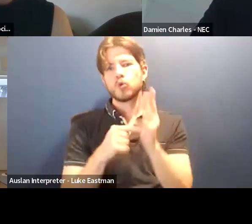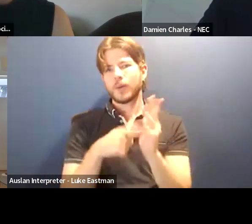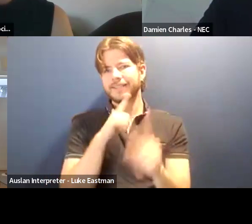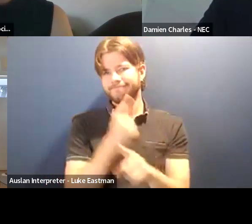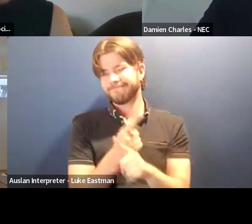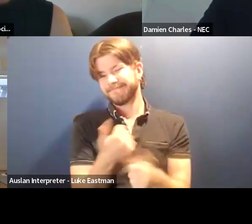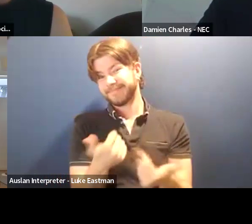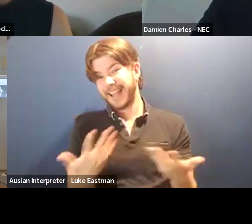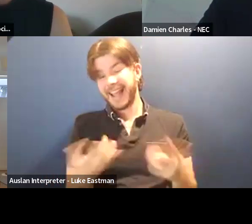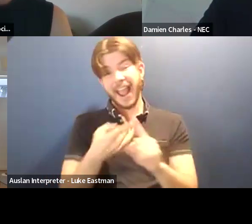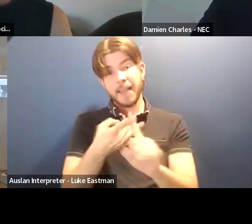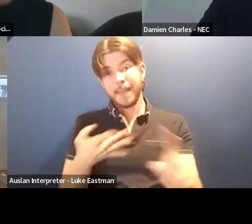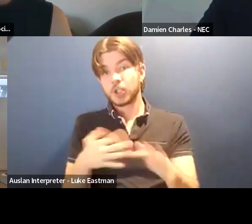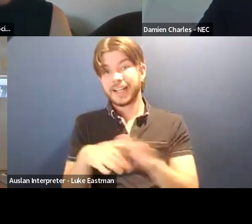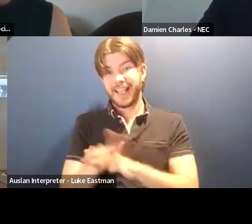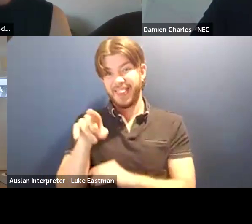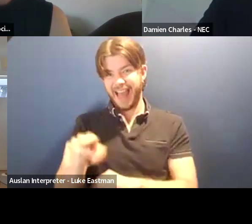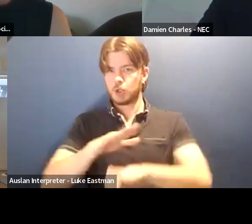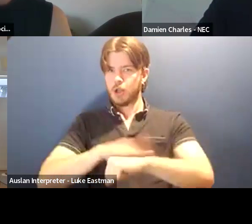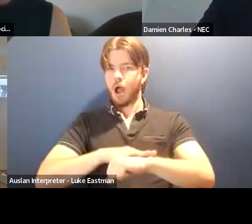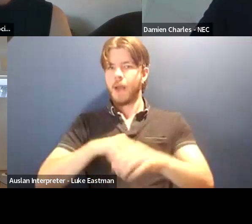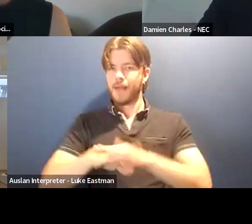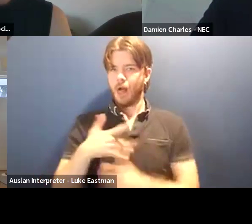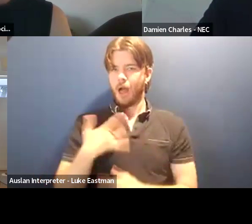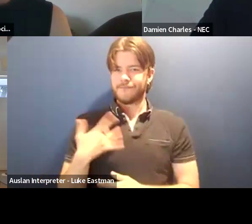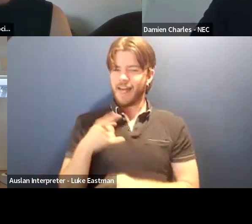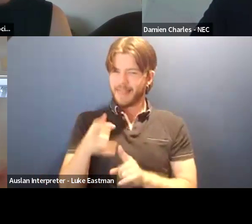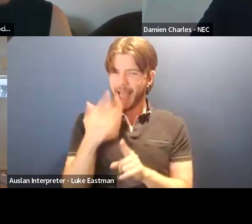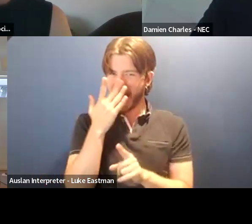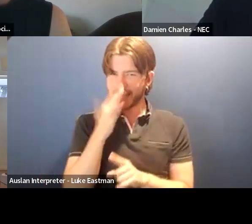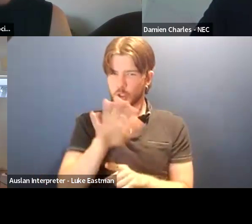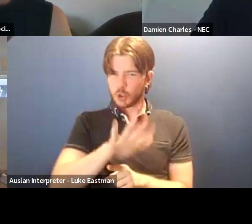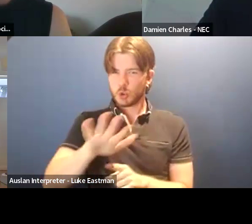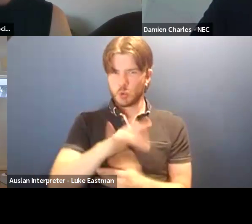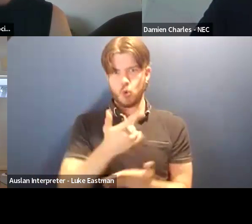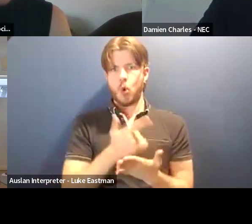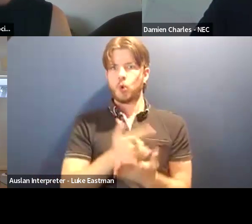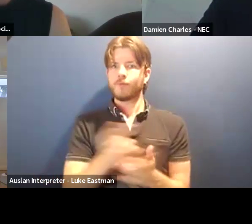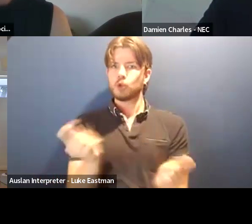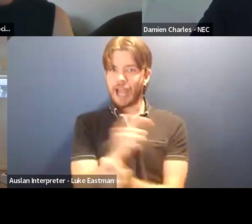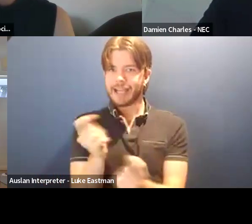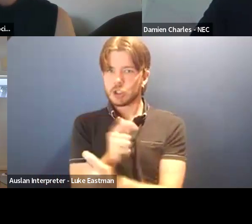where that there's a lot of change